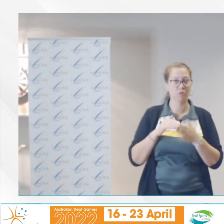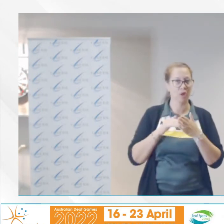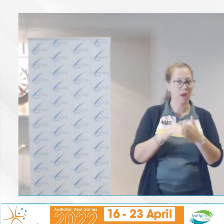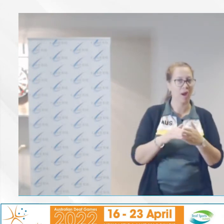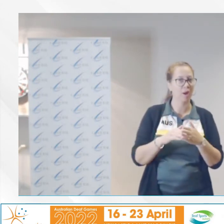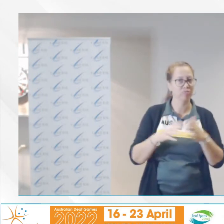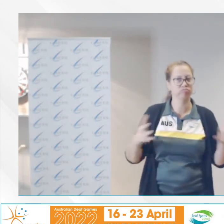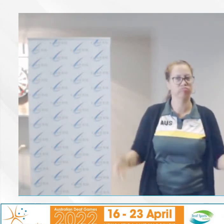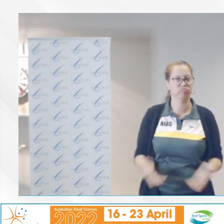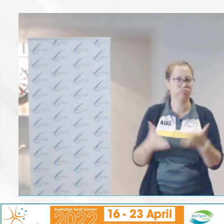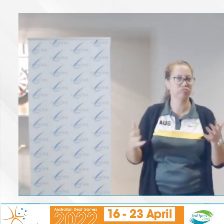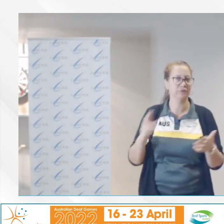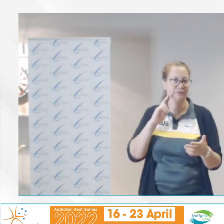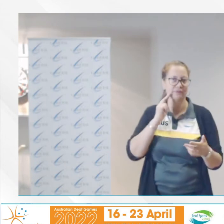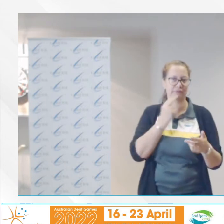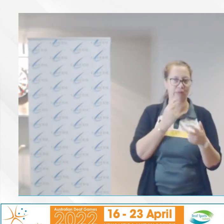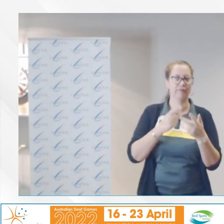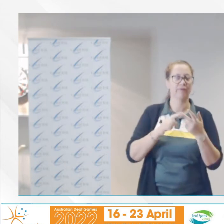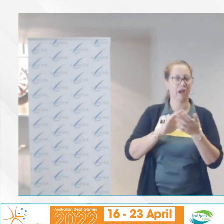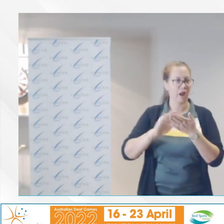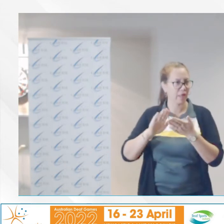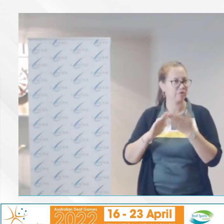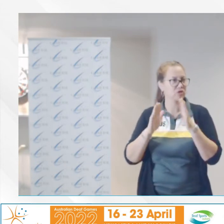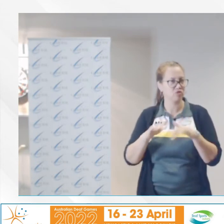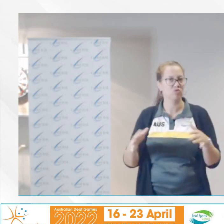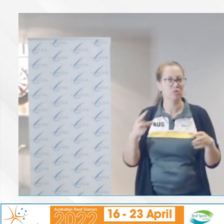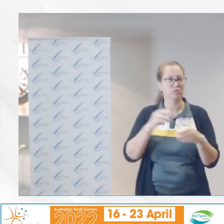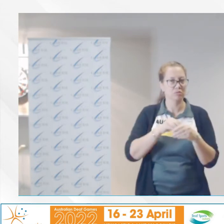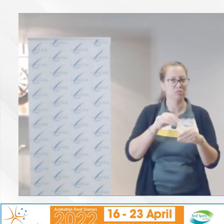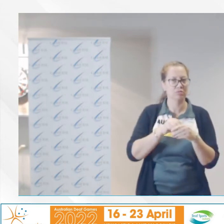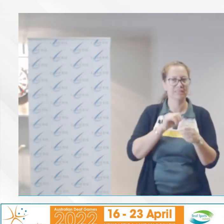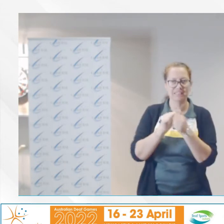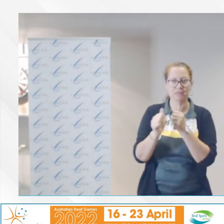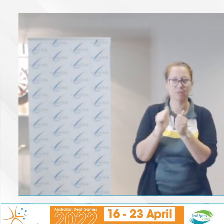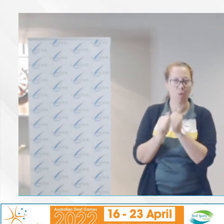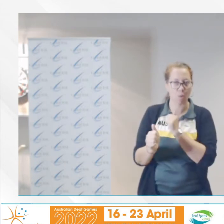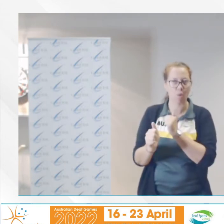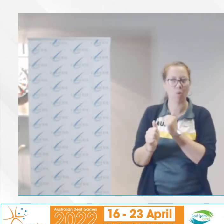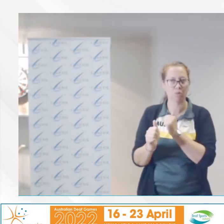my job and the aim of my role is to encourage deaf and hard of hearing children to participate